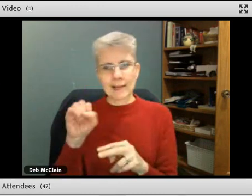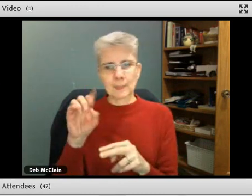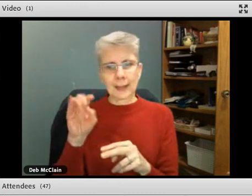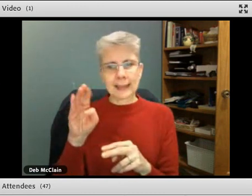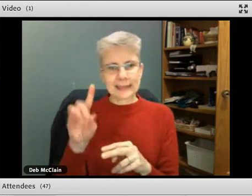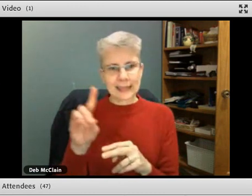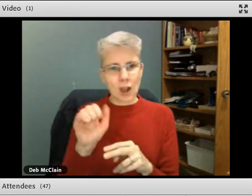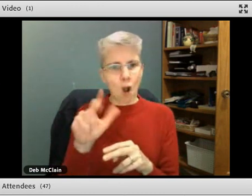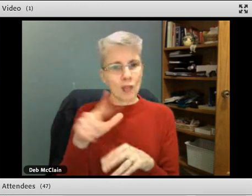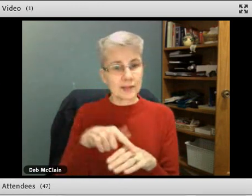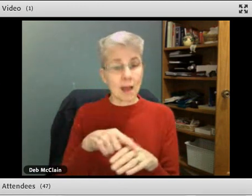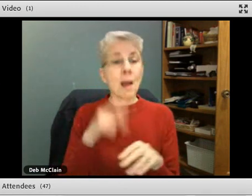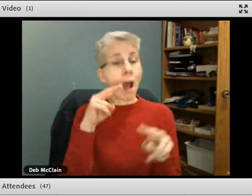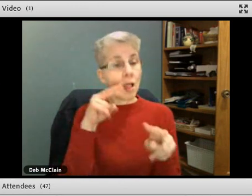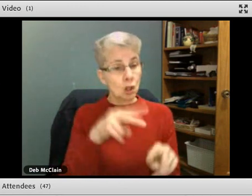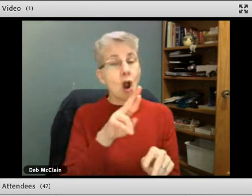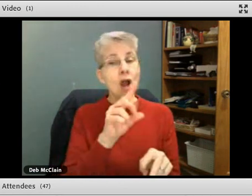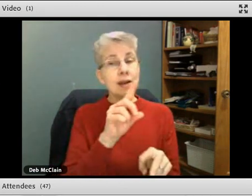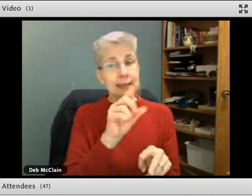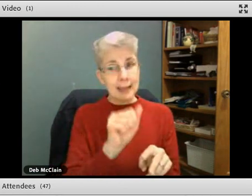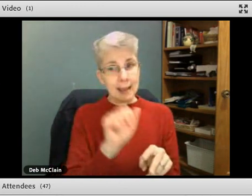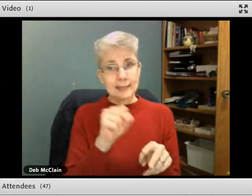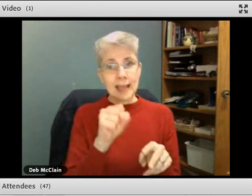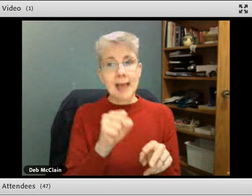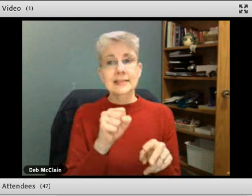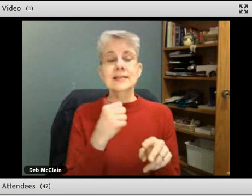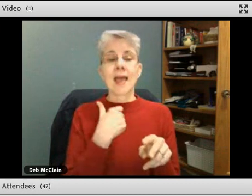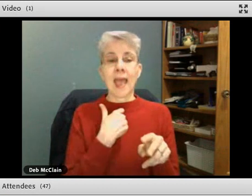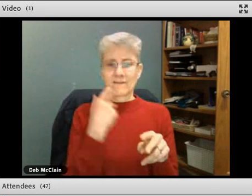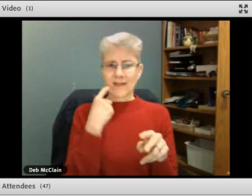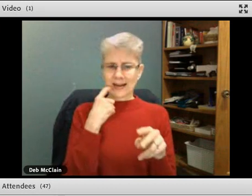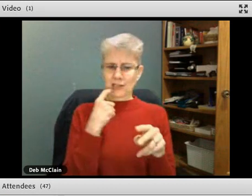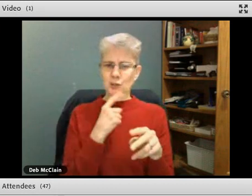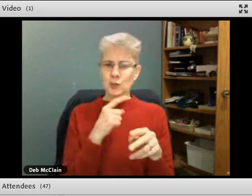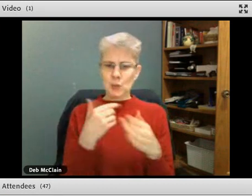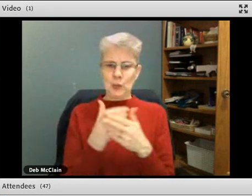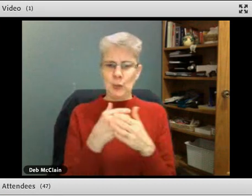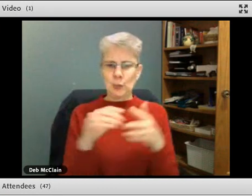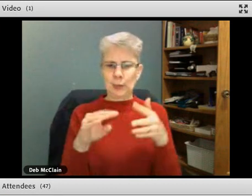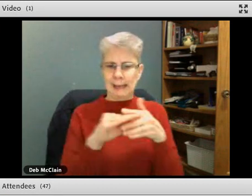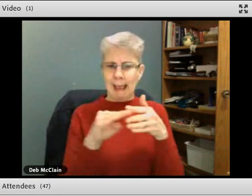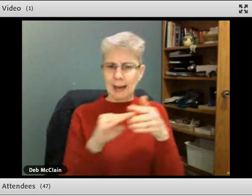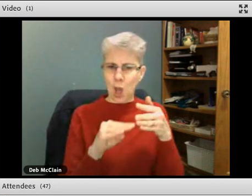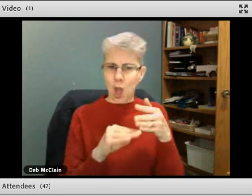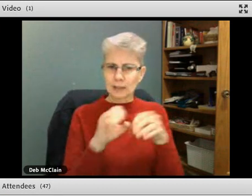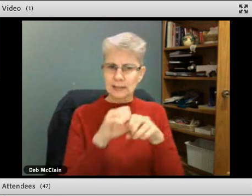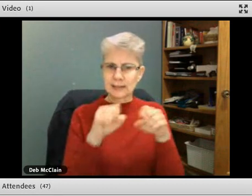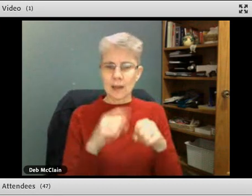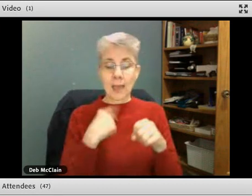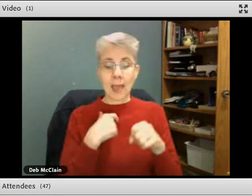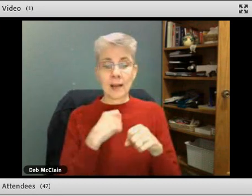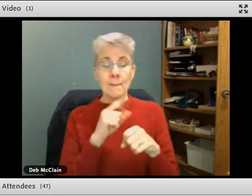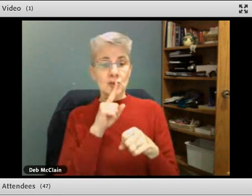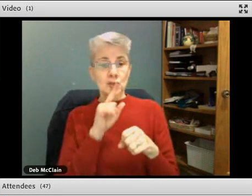and I need to make sure I'm creating a record according to the RDA standard, I do go to the RDA tool kit